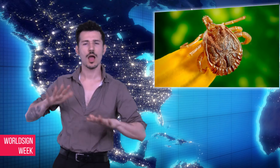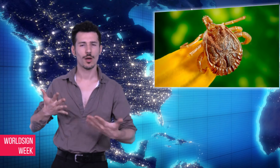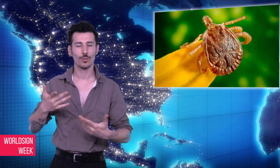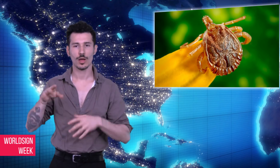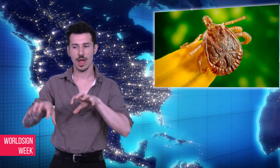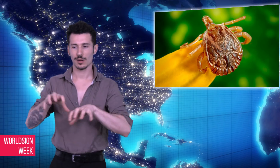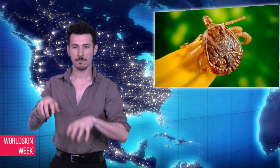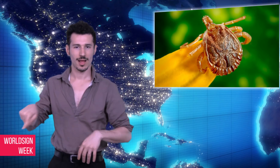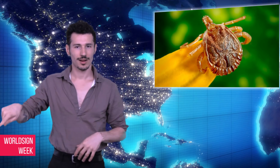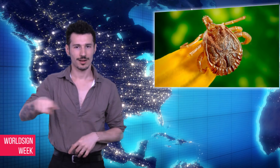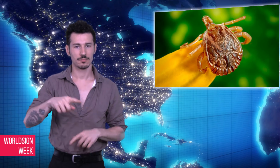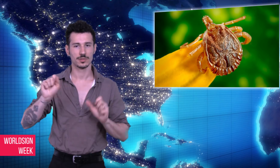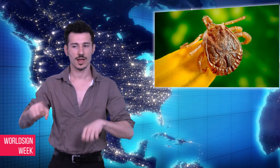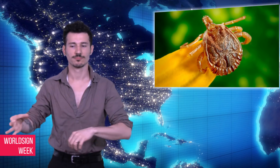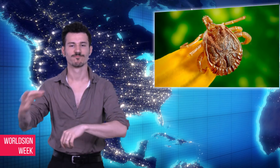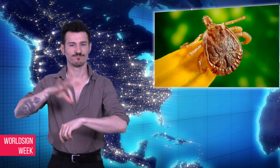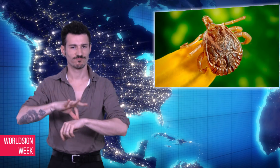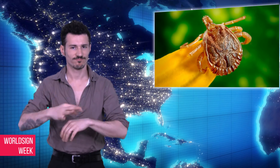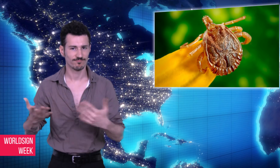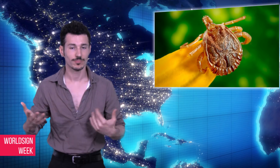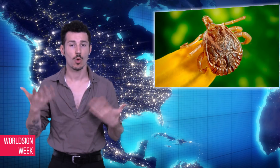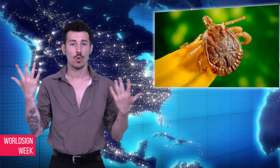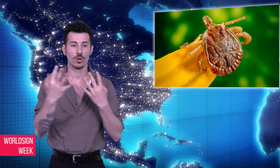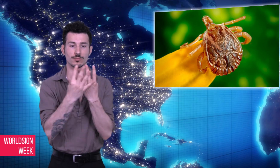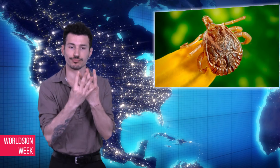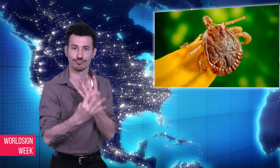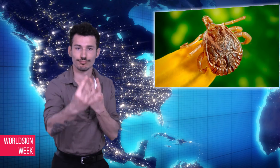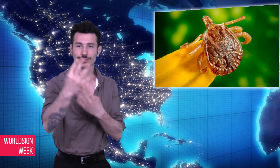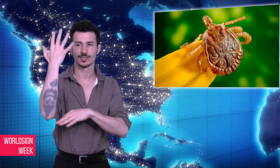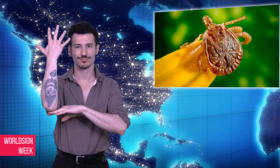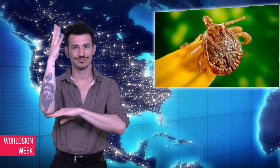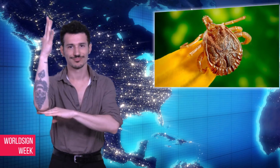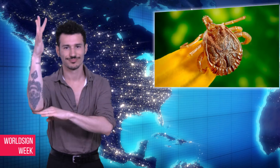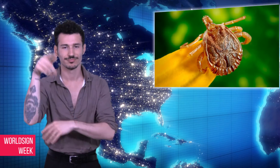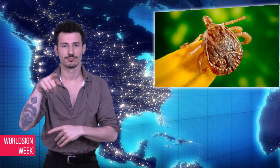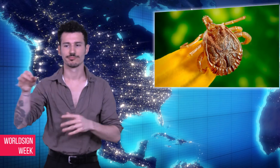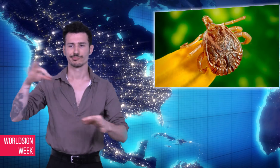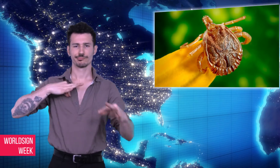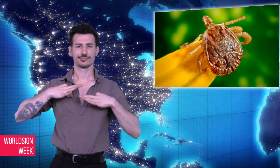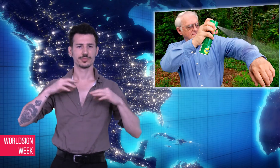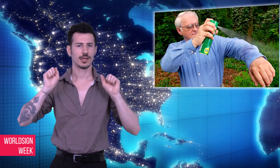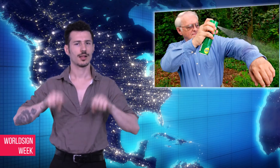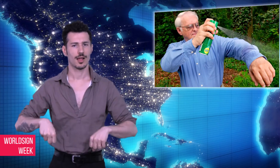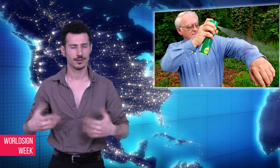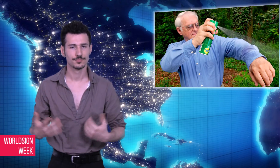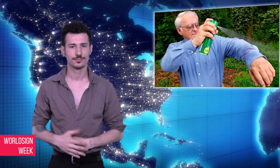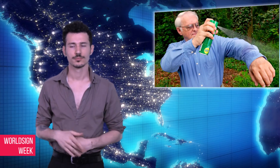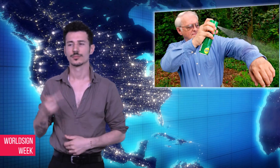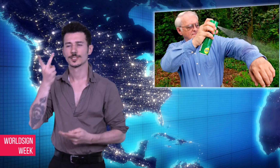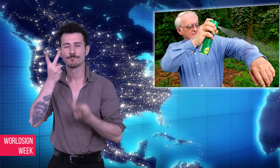Asia as ticks spread through animals and in grassy and woody areas. Other